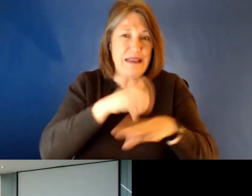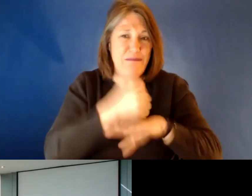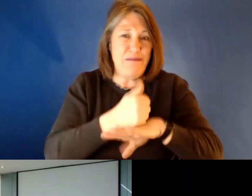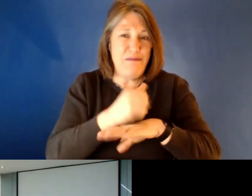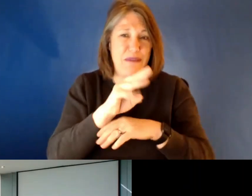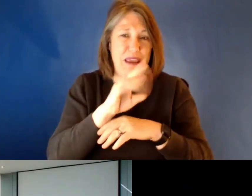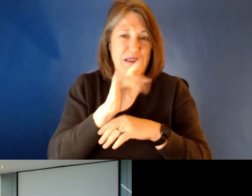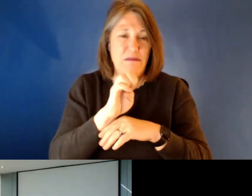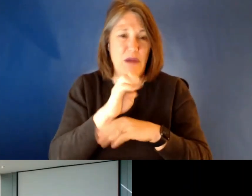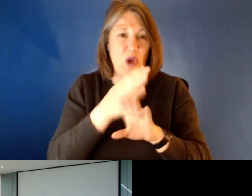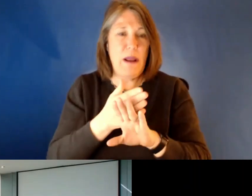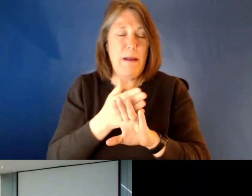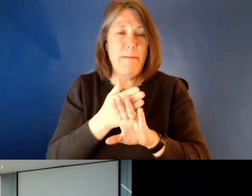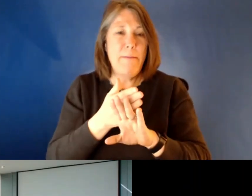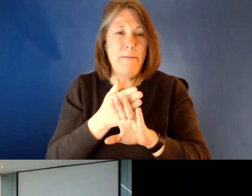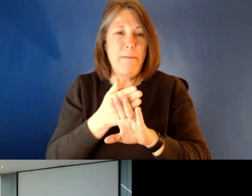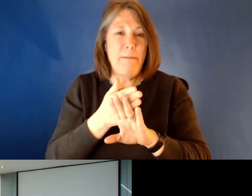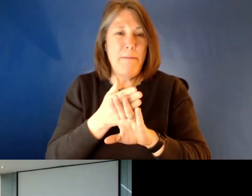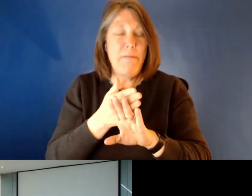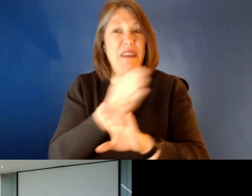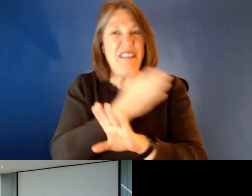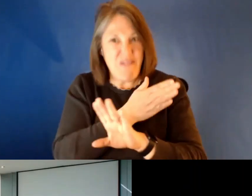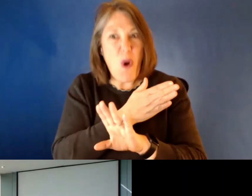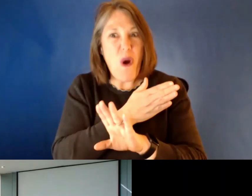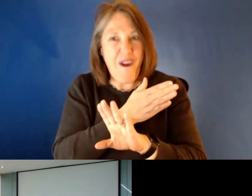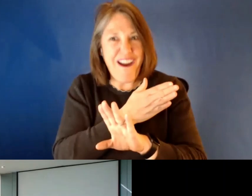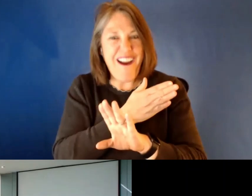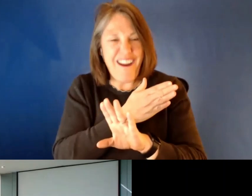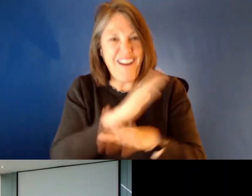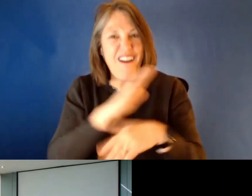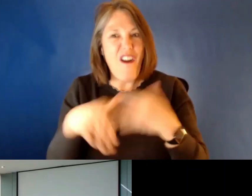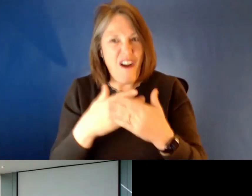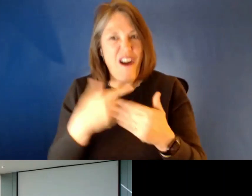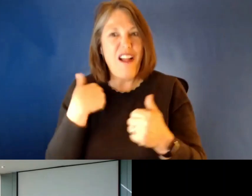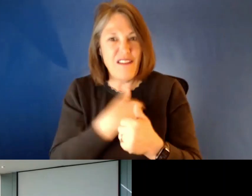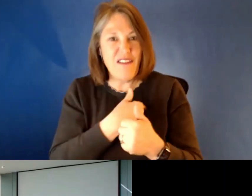course all of us who were moving into the virtual mode.